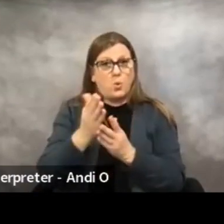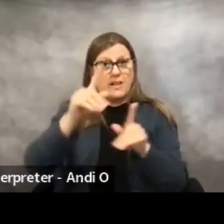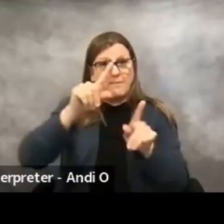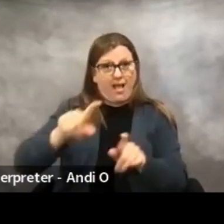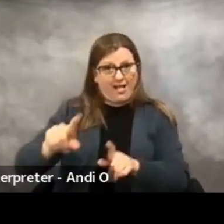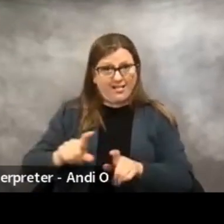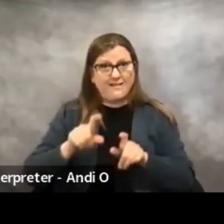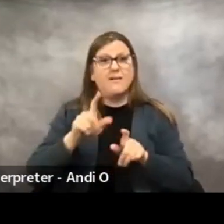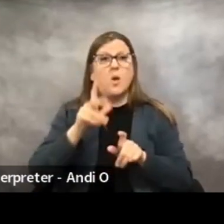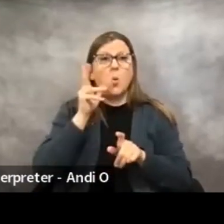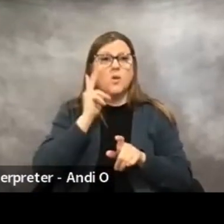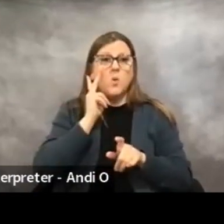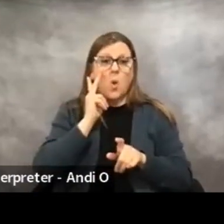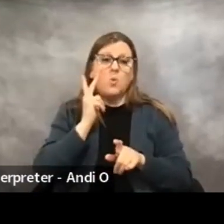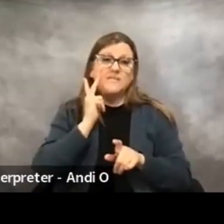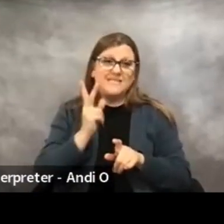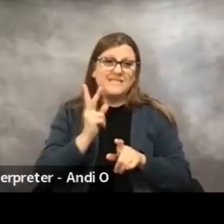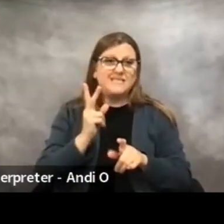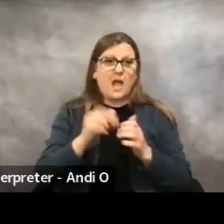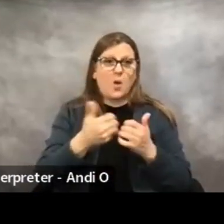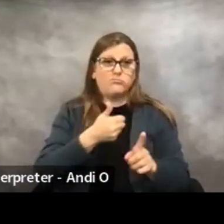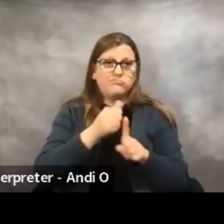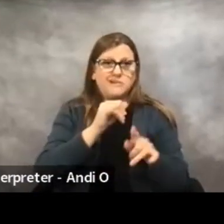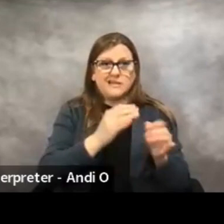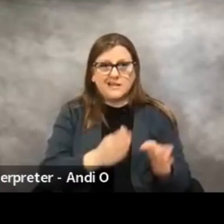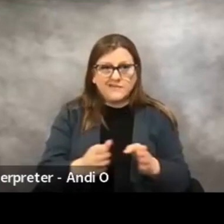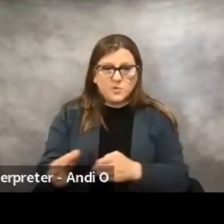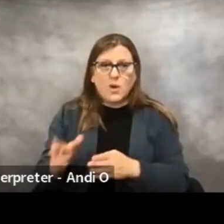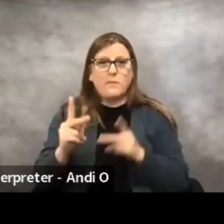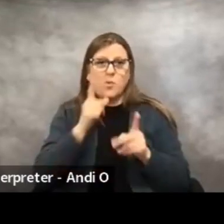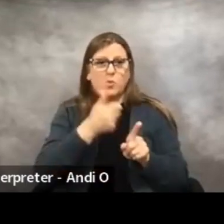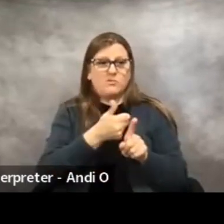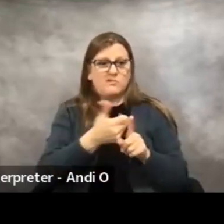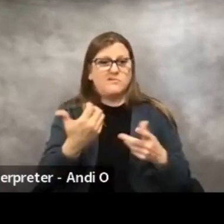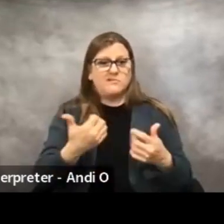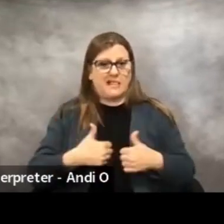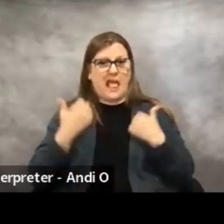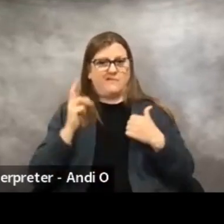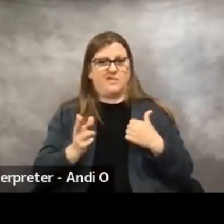of individuals that we're working with who do have a lifetime history of brain injury. Wendy Ellmo: And I would